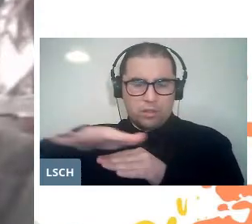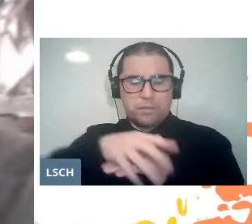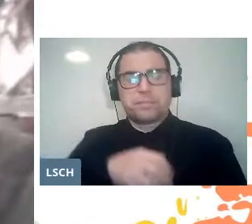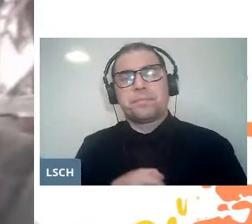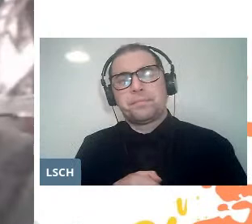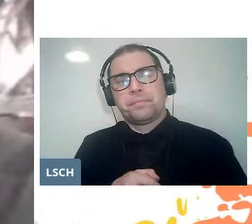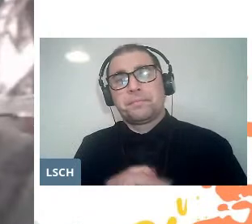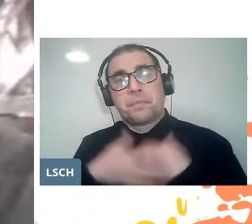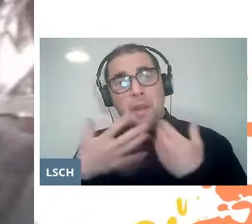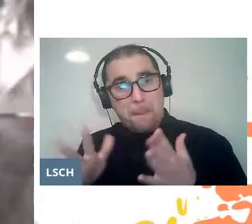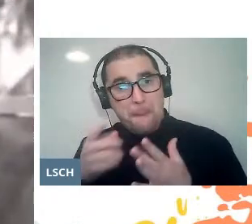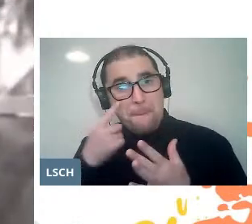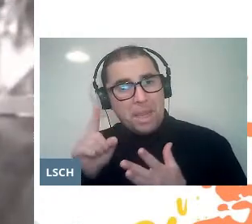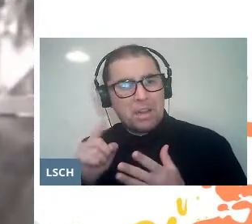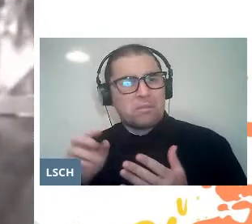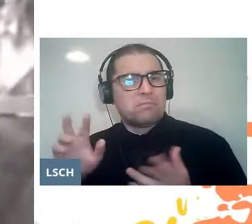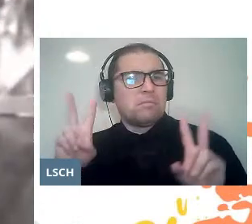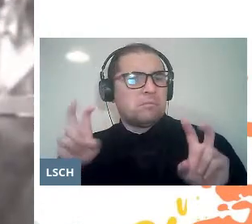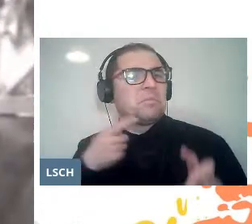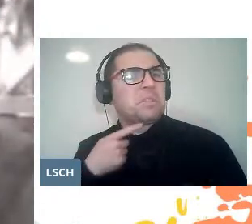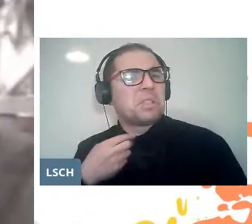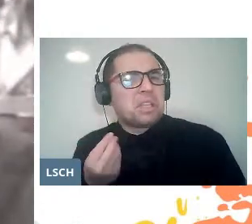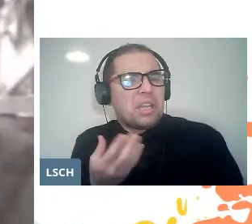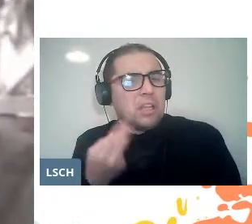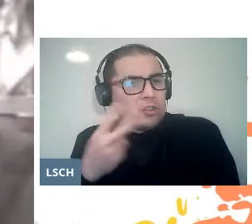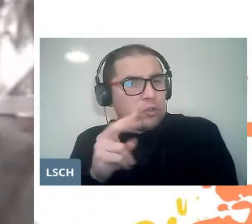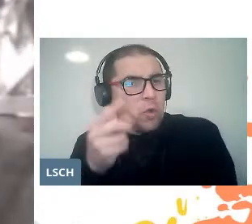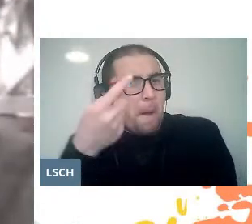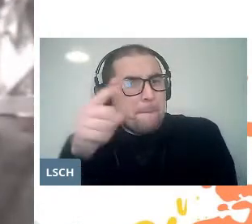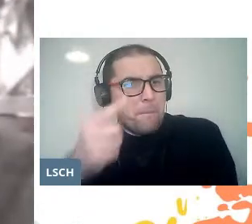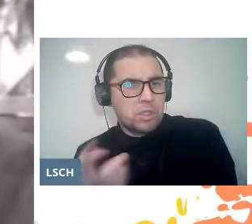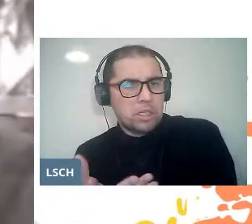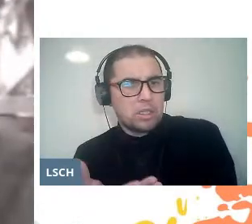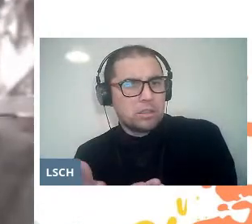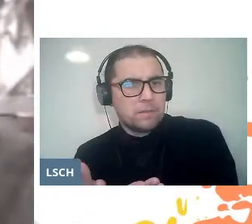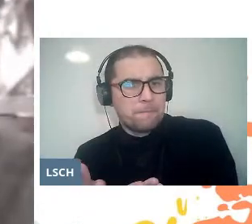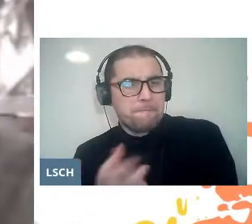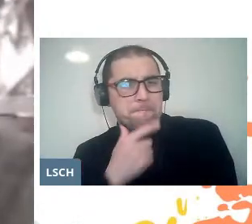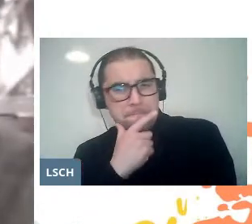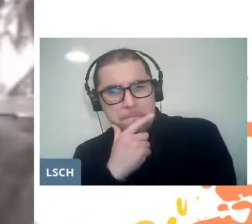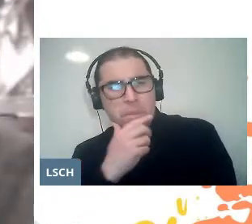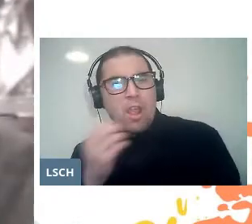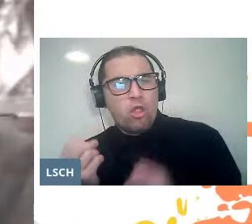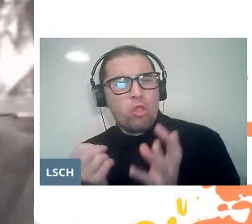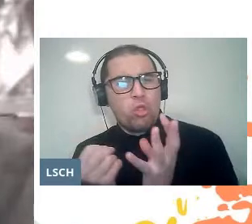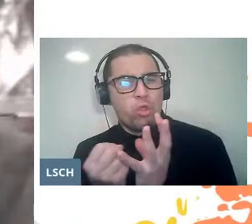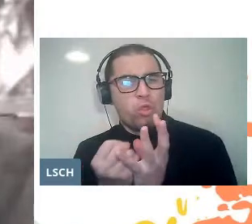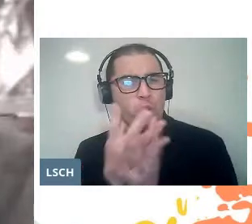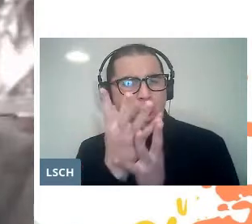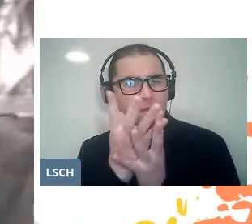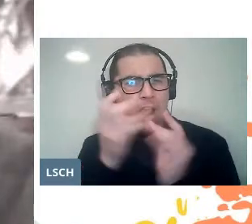but the concrete thing is that his music acquires a new and profound expression